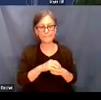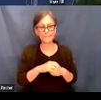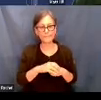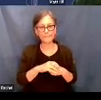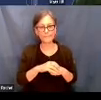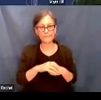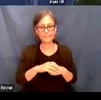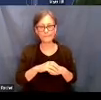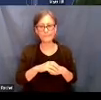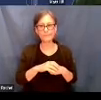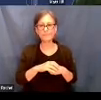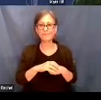Okay.